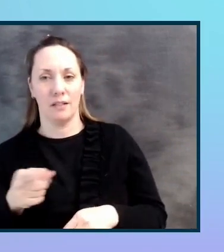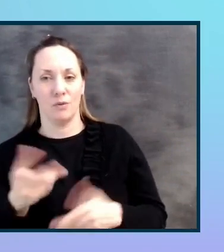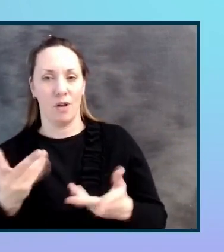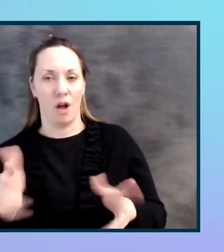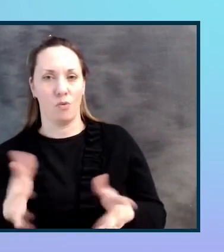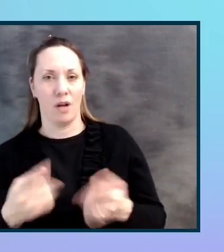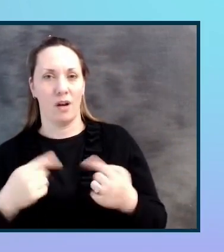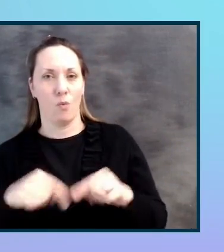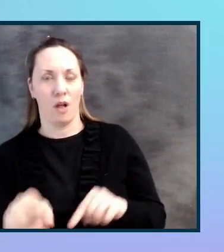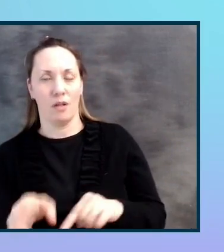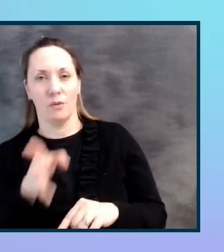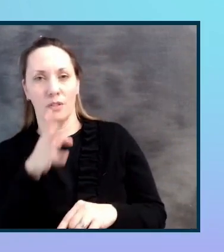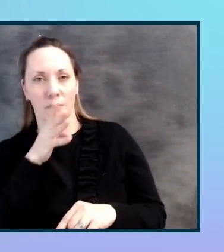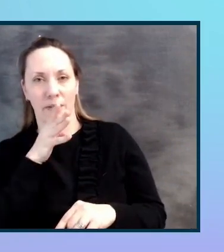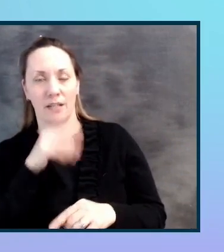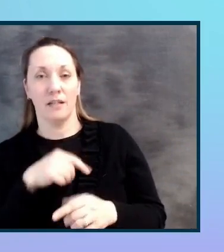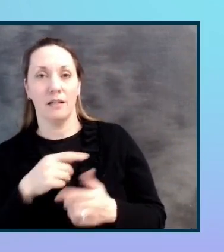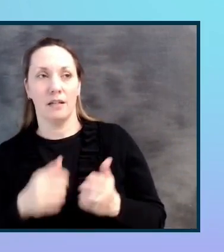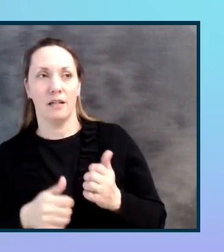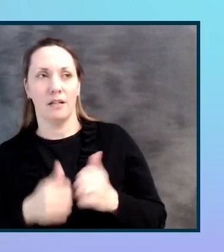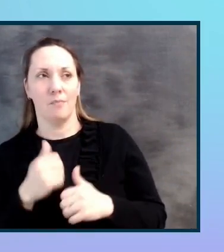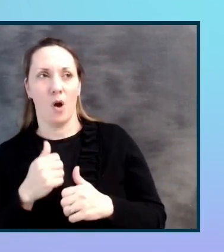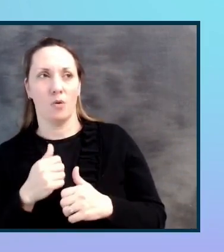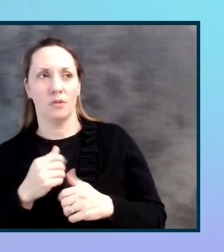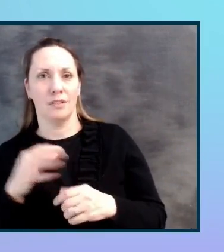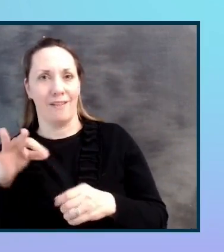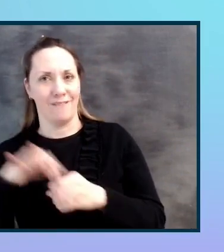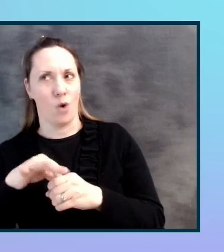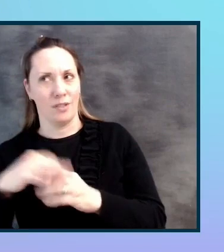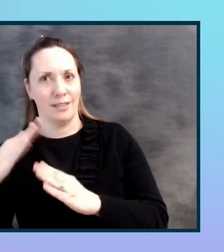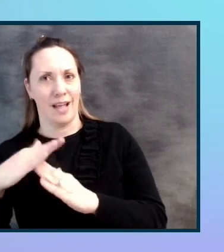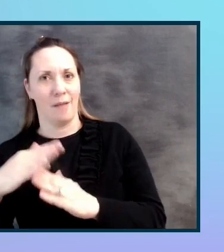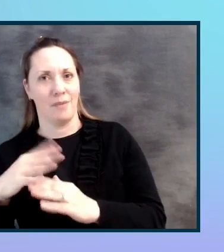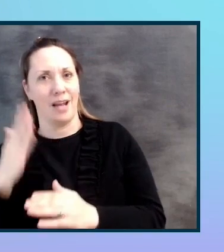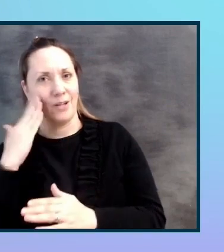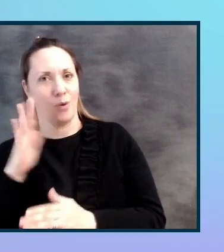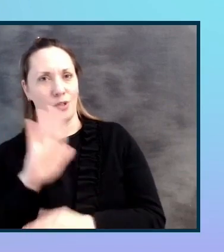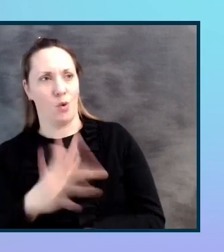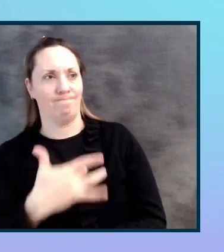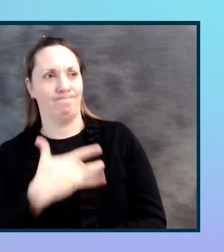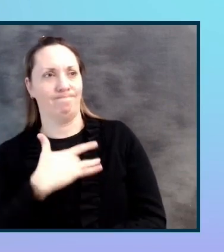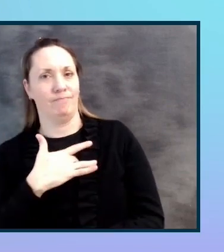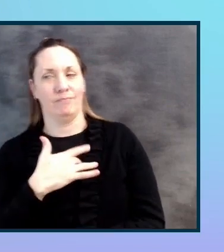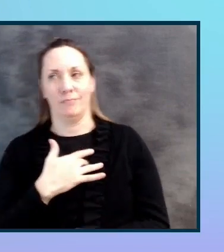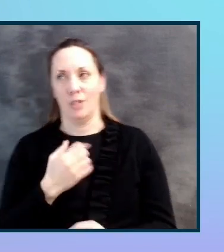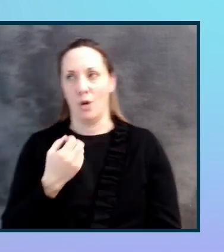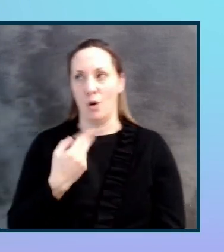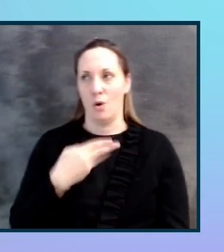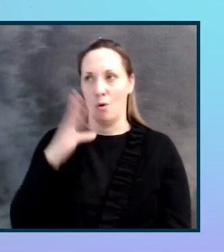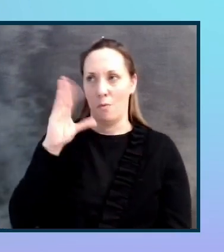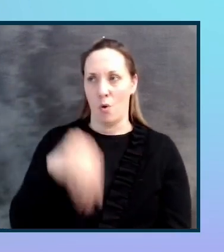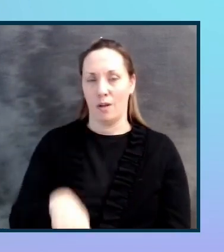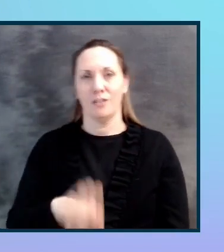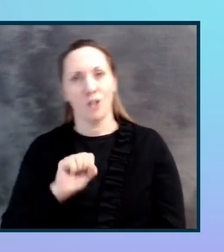you were speaking and it is the most upvoted and this is near and dear to your heart Mark. Oh boy. No, it's an easy one for you.